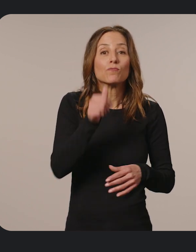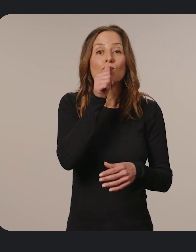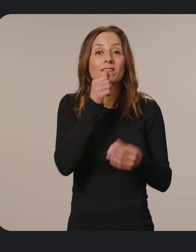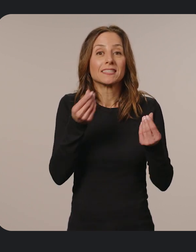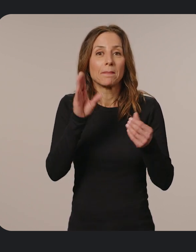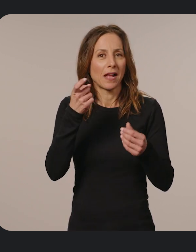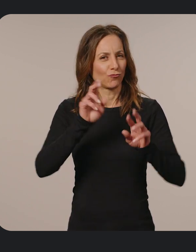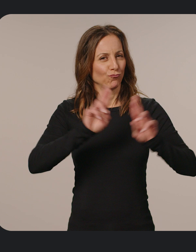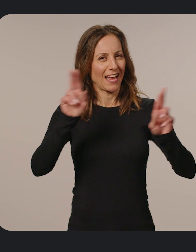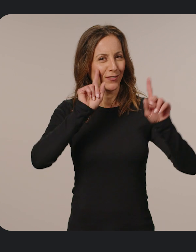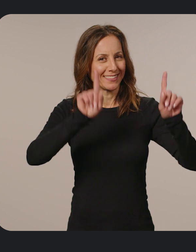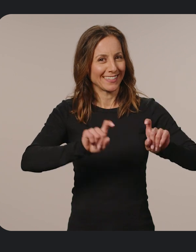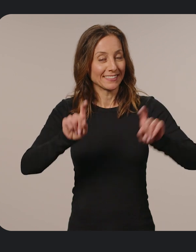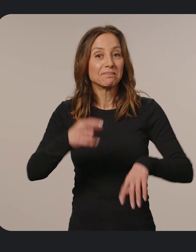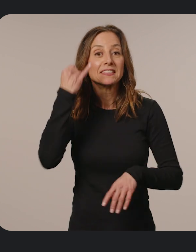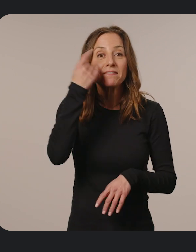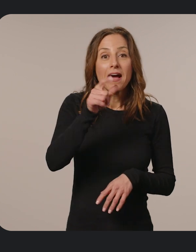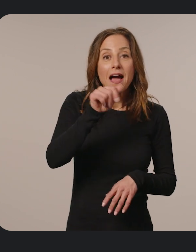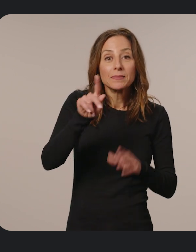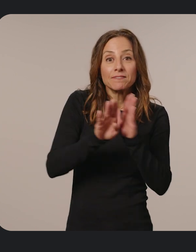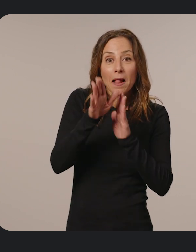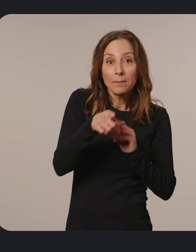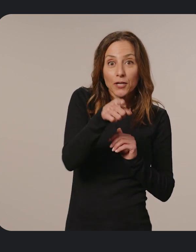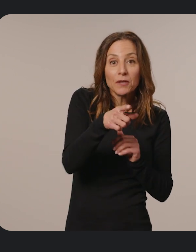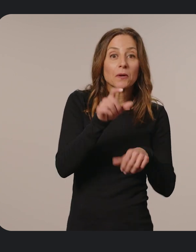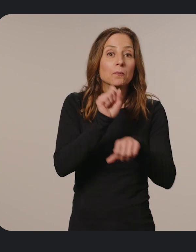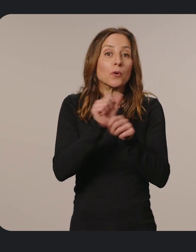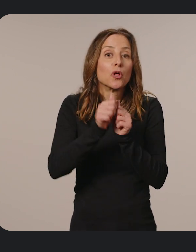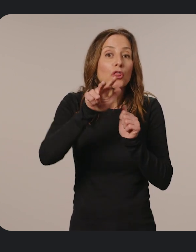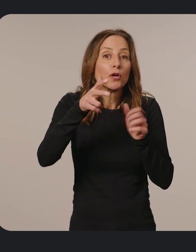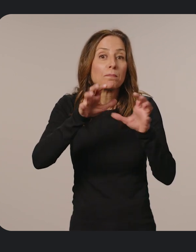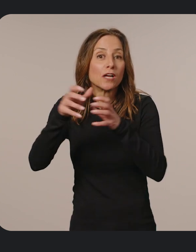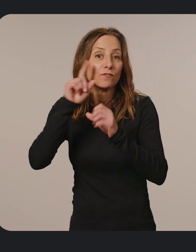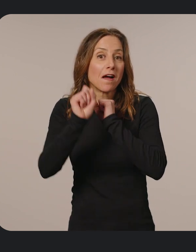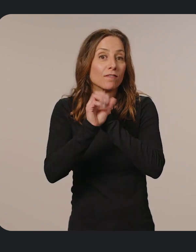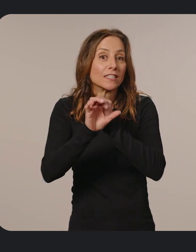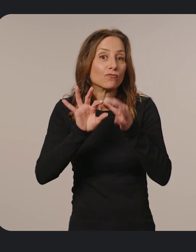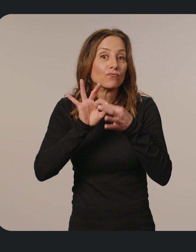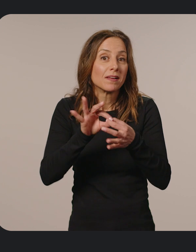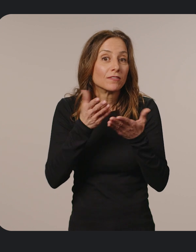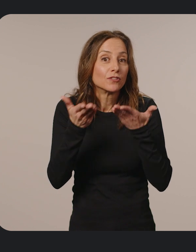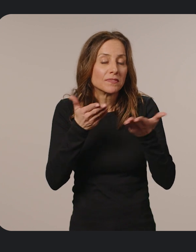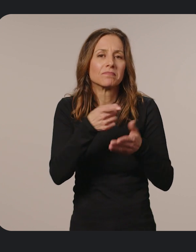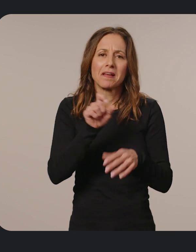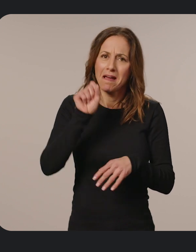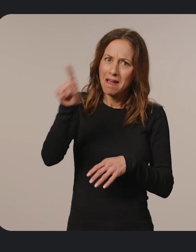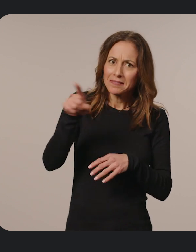the Privacy Sandbox is ready for testing. If you are an app developer who works with third parties for advertising-related services,